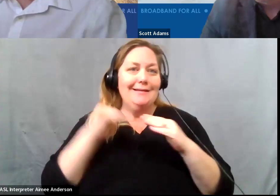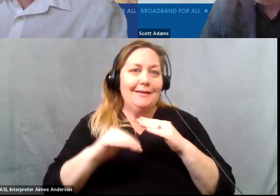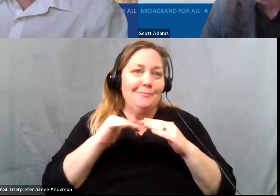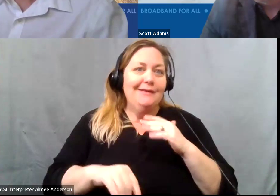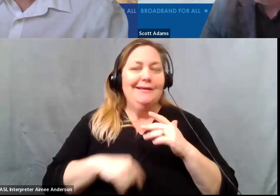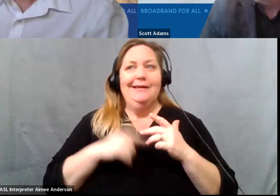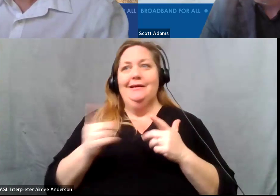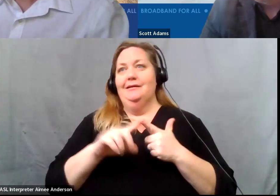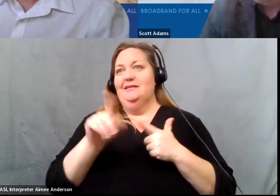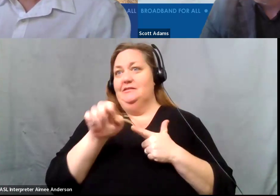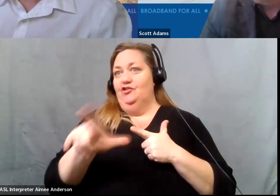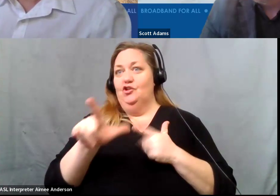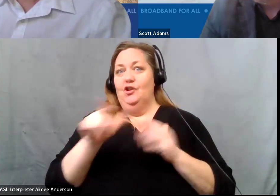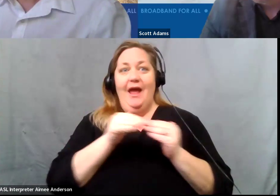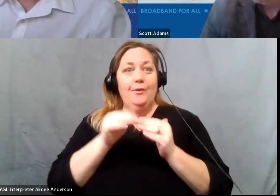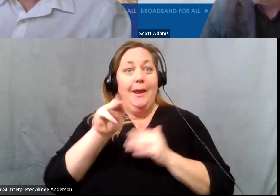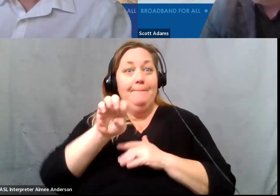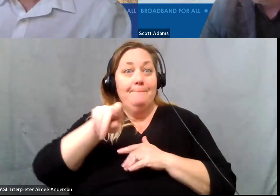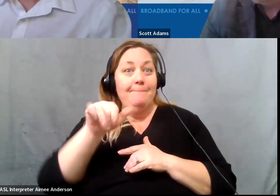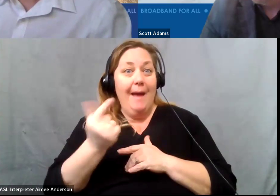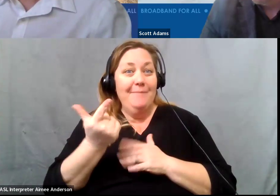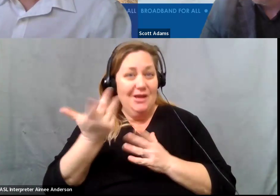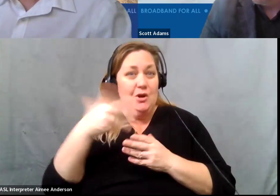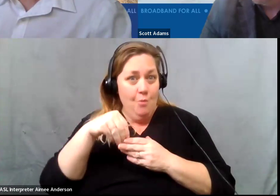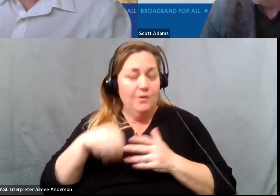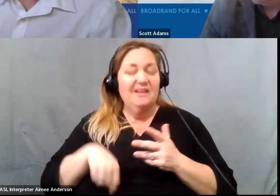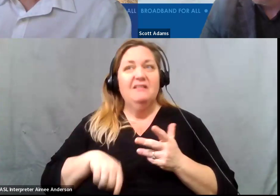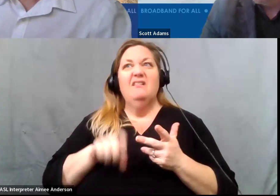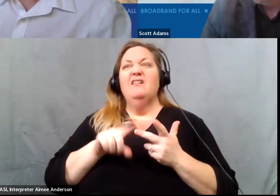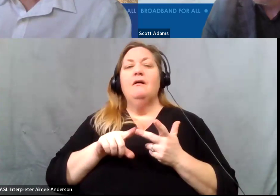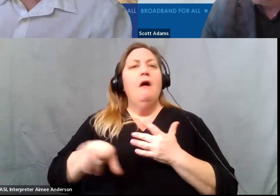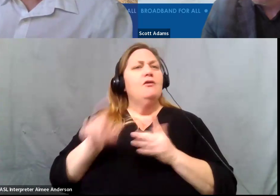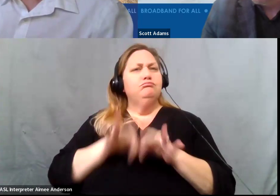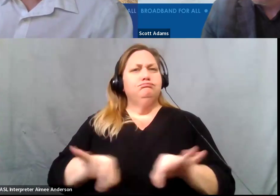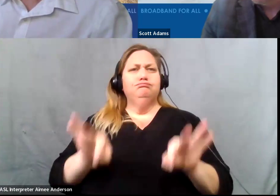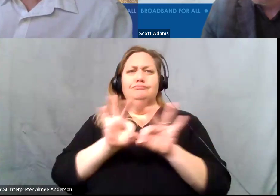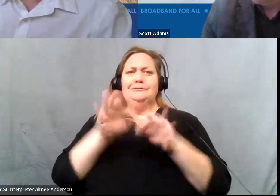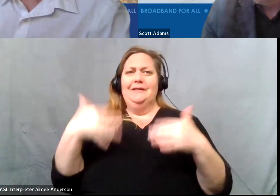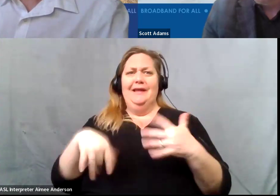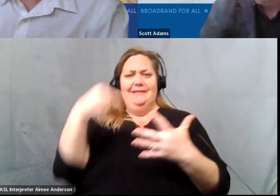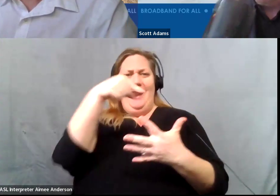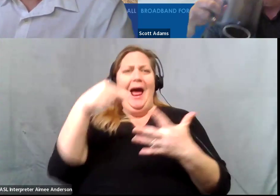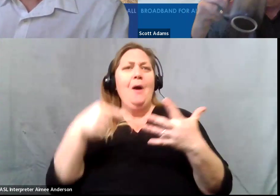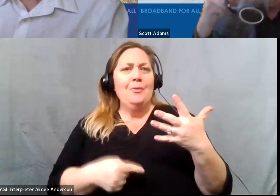the digital equity mapping components, key stuff that was outlined as part of the notice of funding